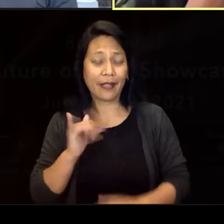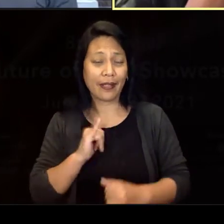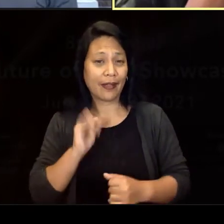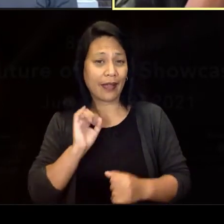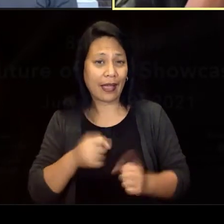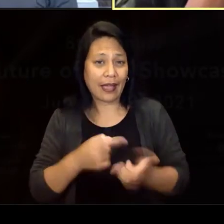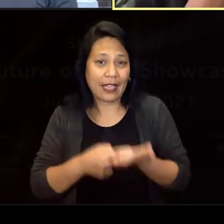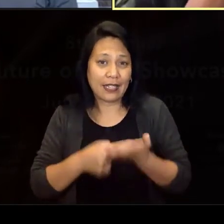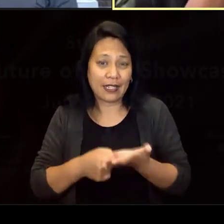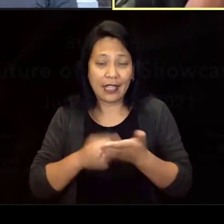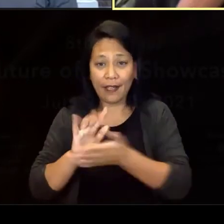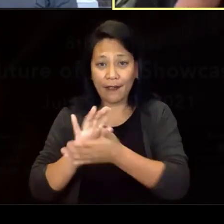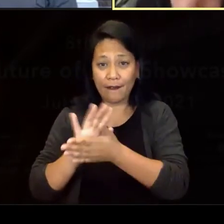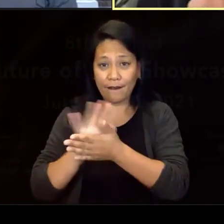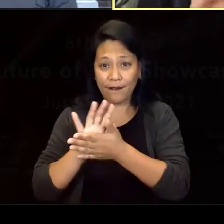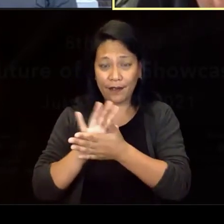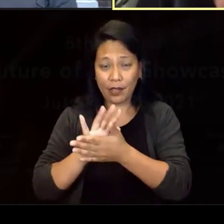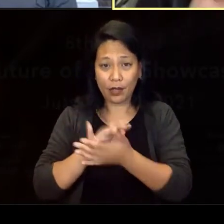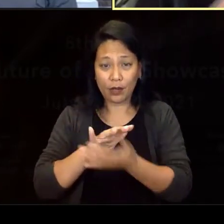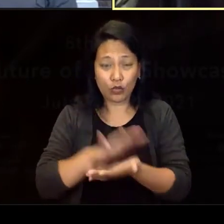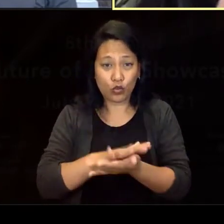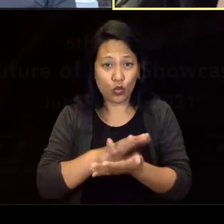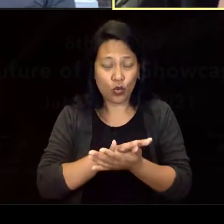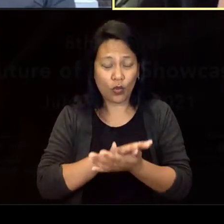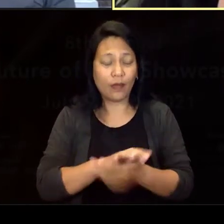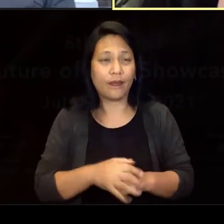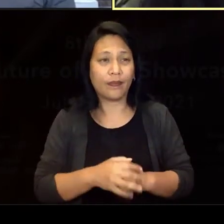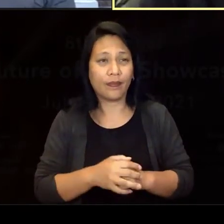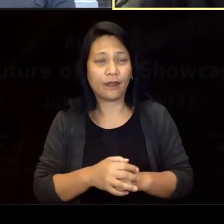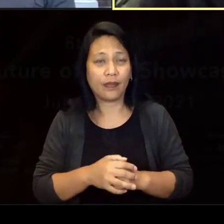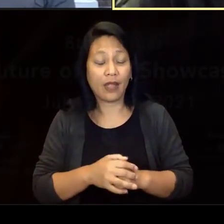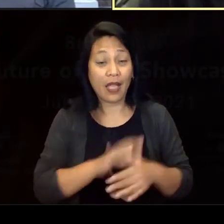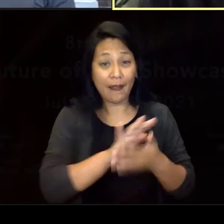I feel like film school is a microcosm for the film industry.